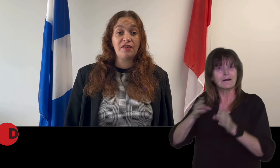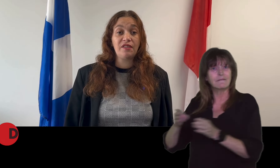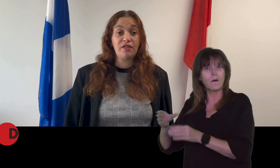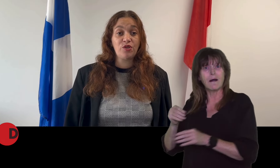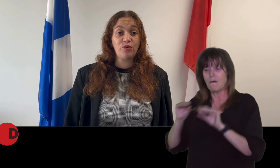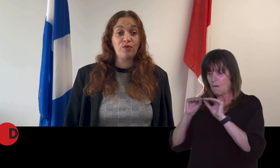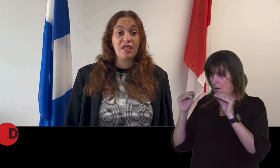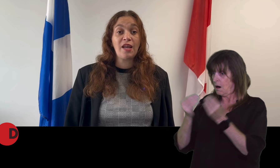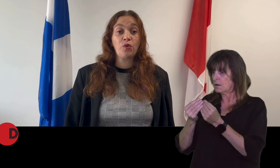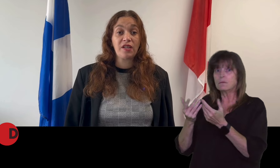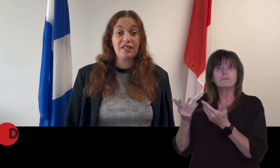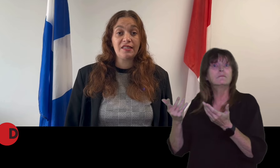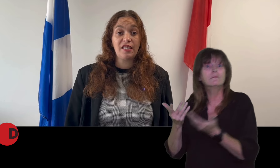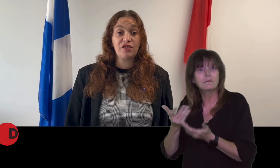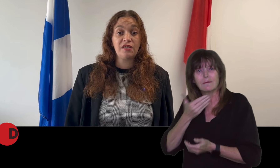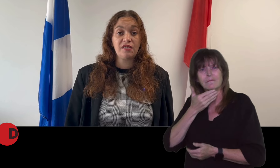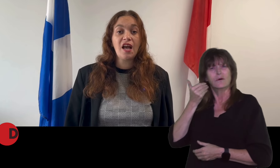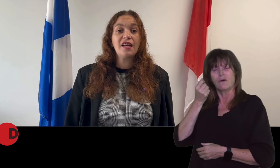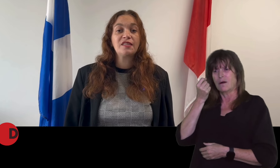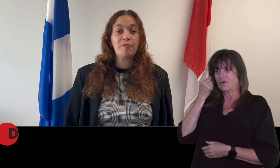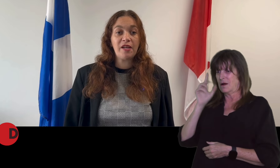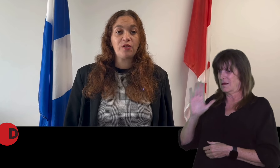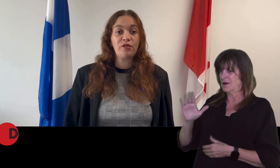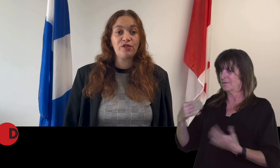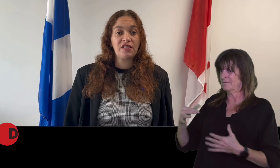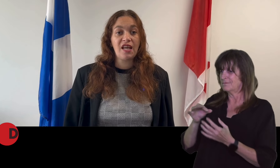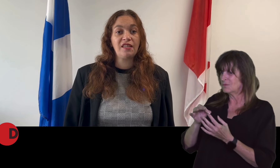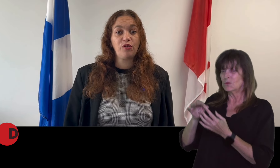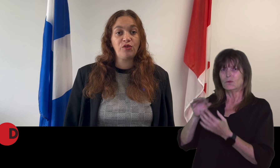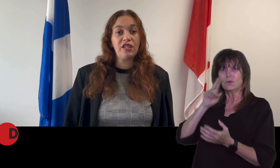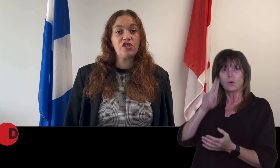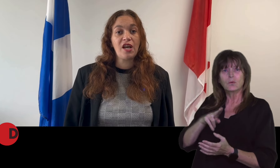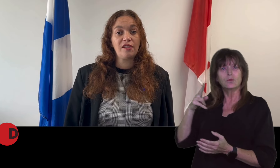Deaf individuals and organizations to better understand